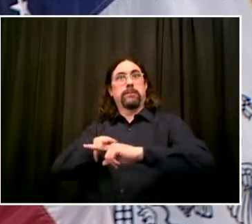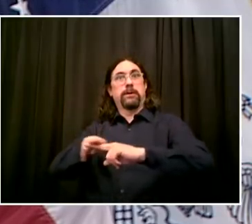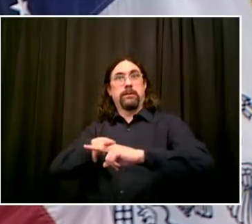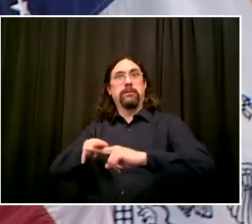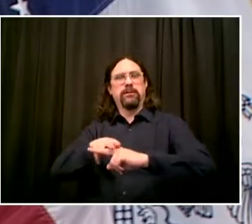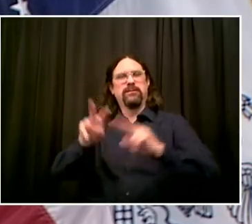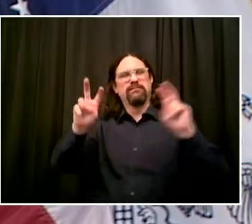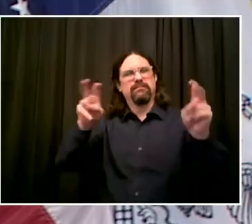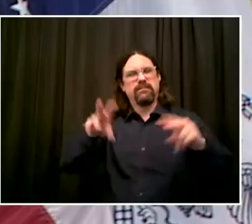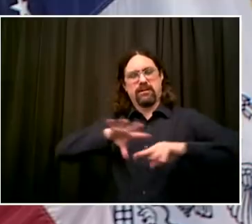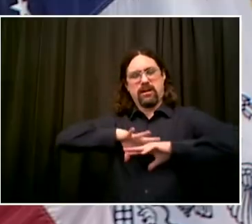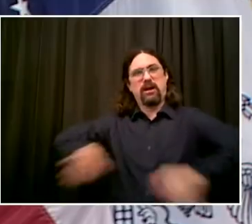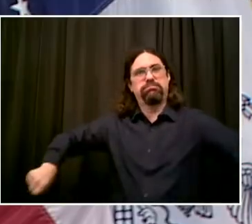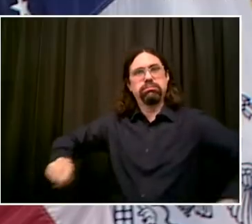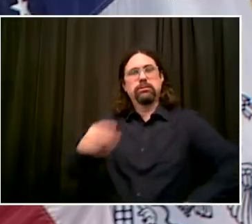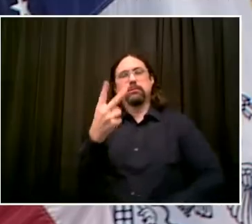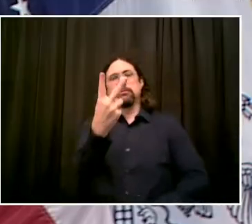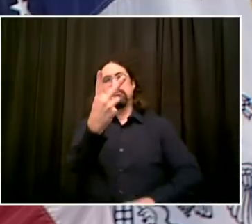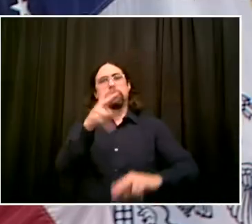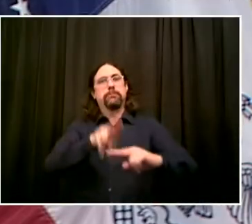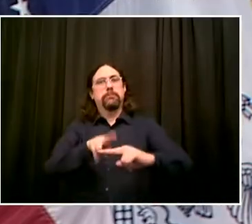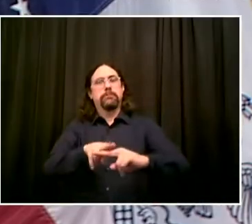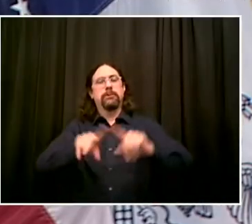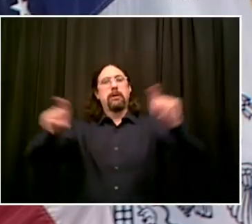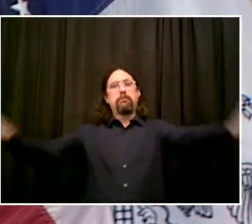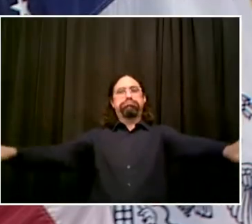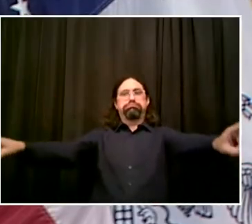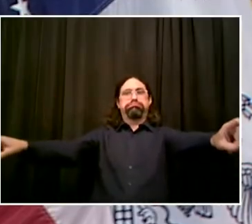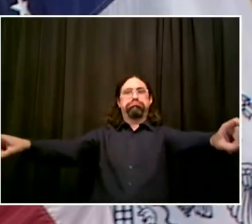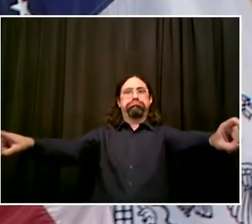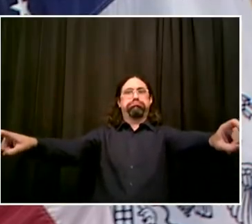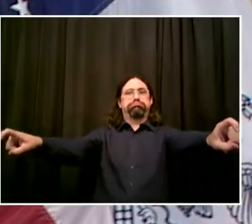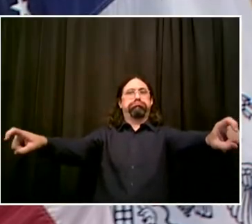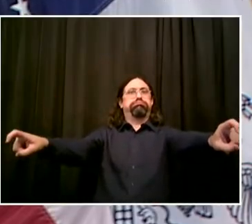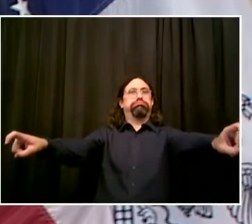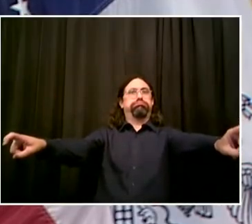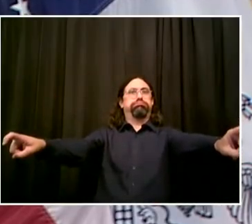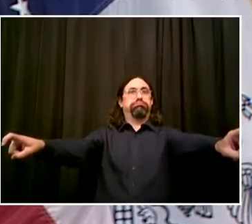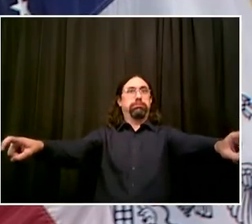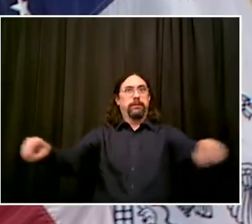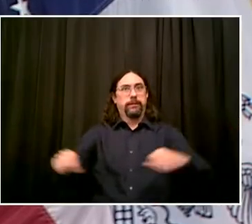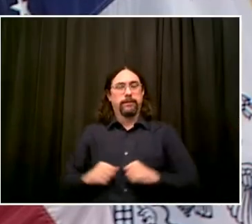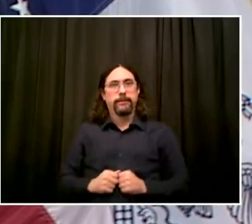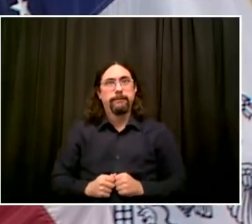HOMESLESE PRSON